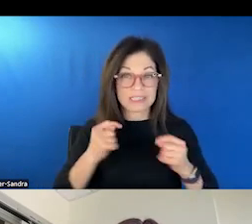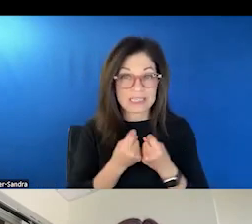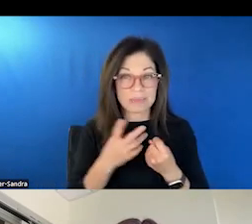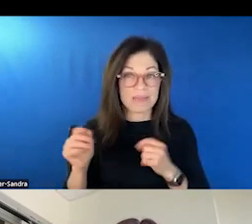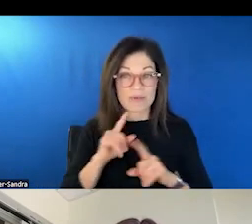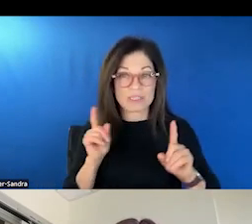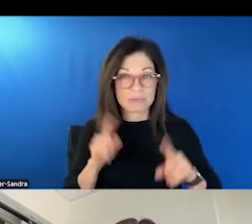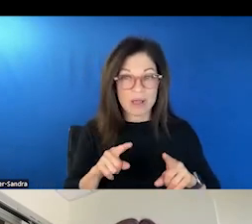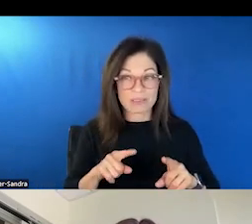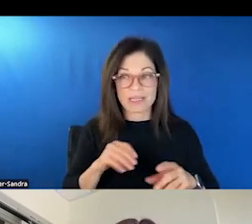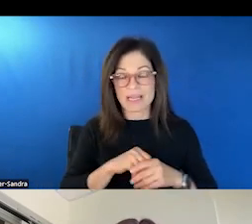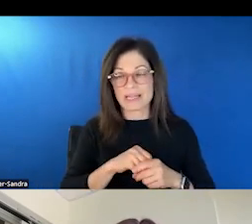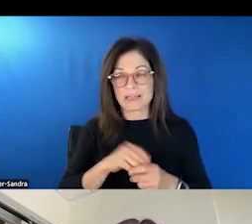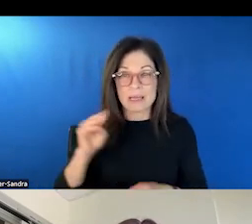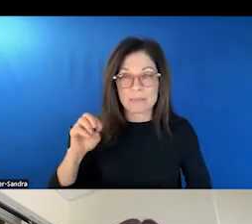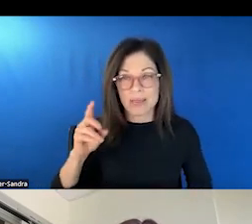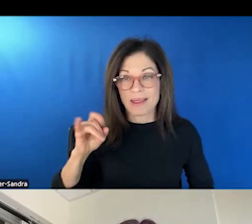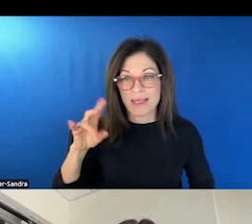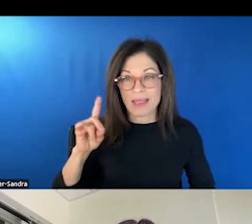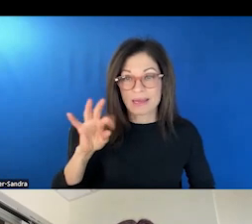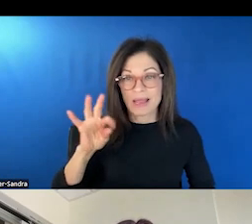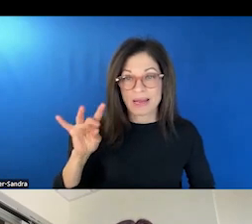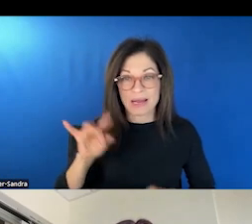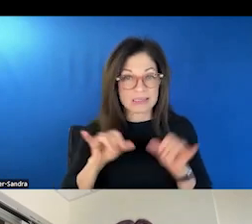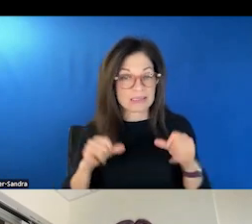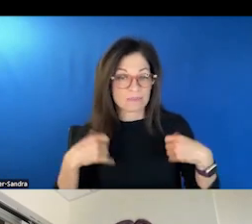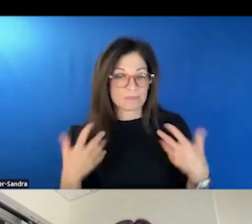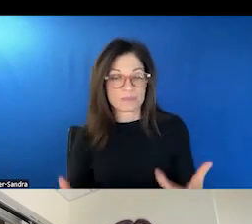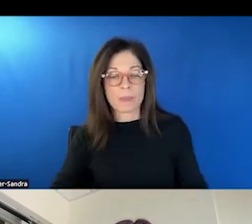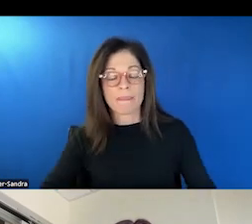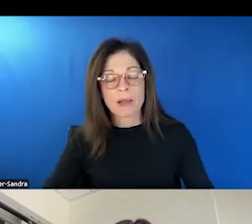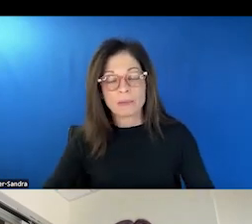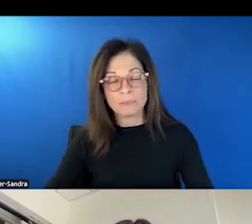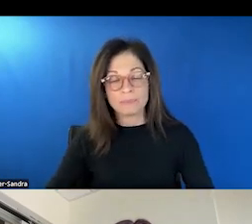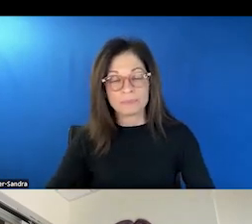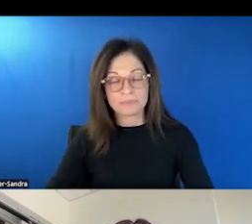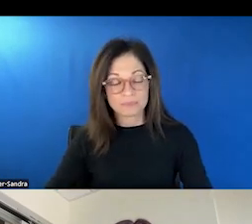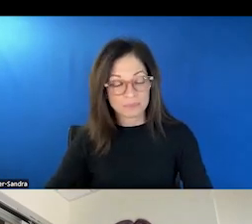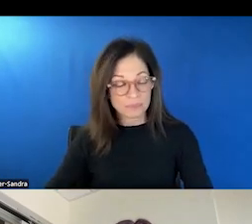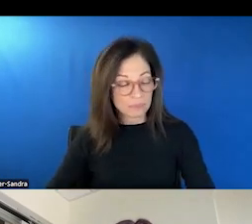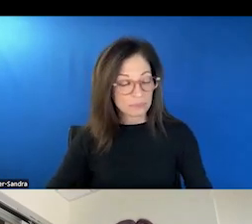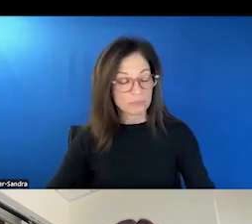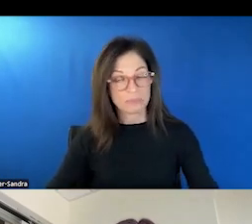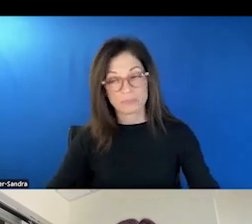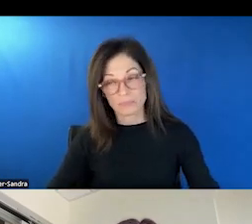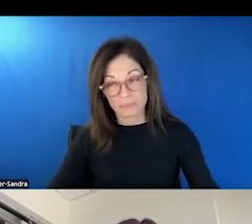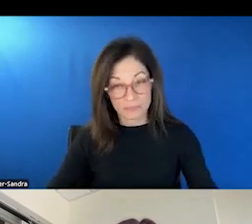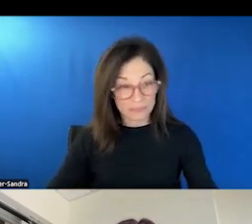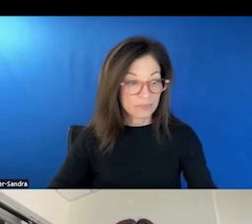AND THE 988? WE CAN WORK THIS OUT. WE NEED TO WORK IT OUT.